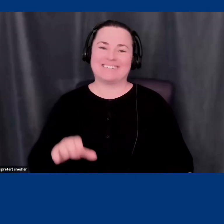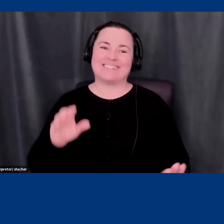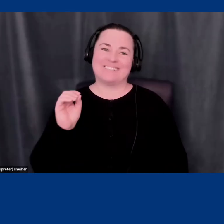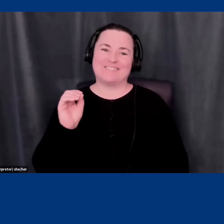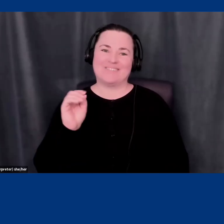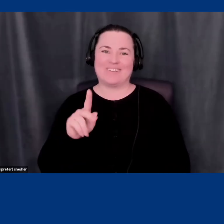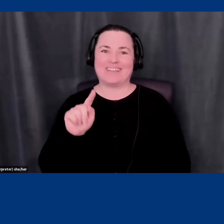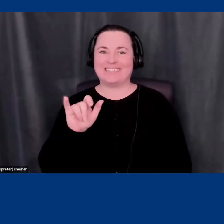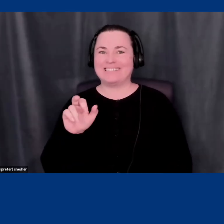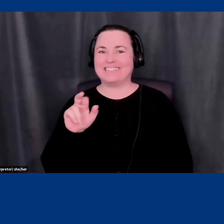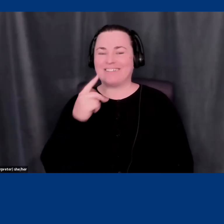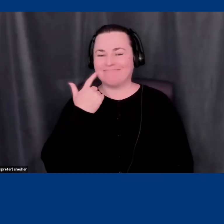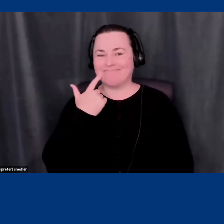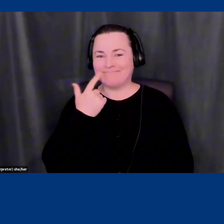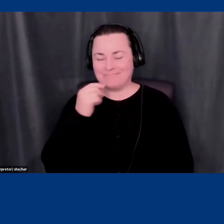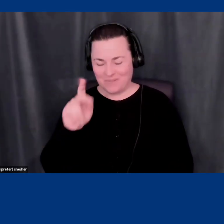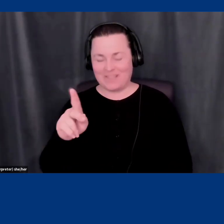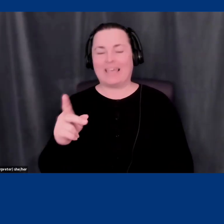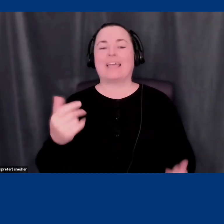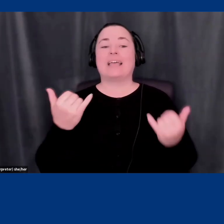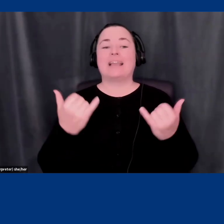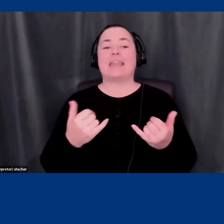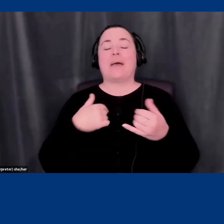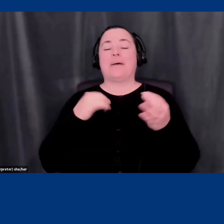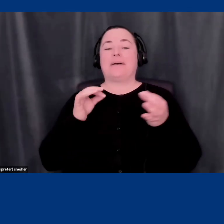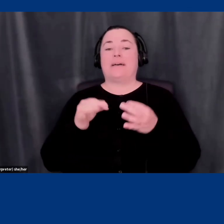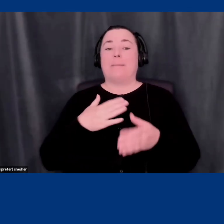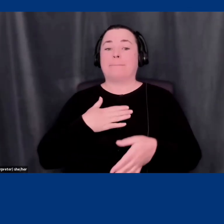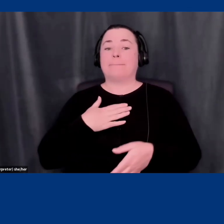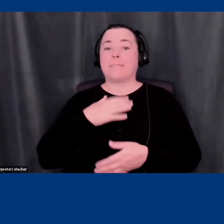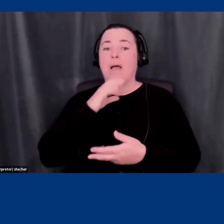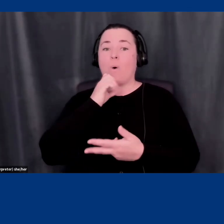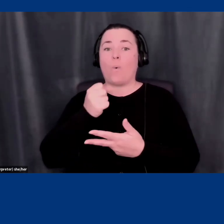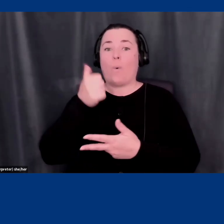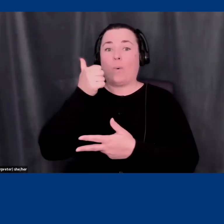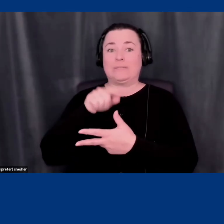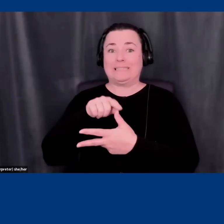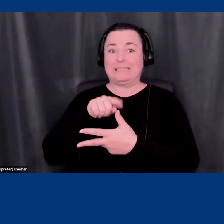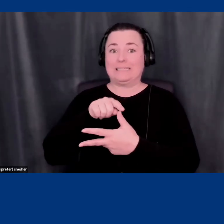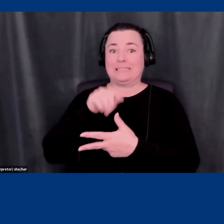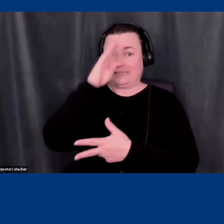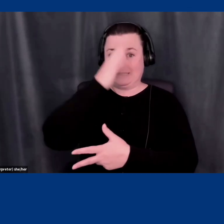as far as my oldest and my second son most of my